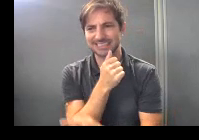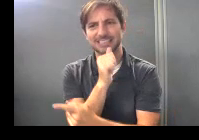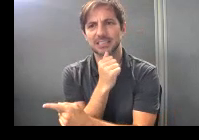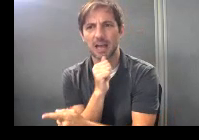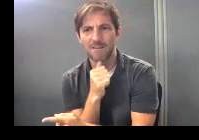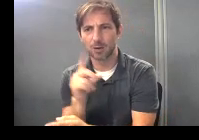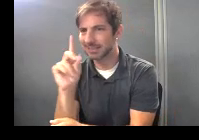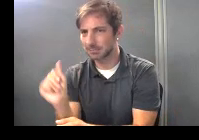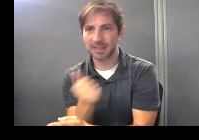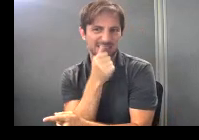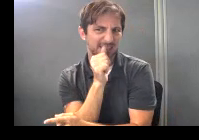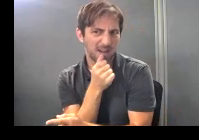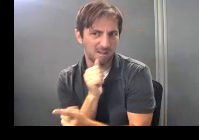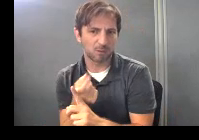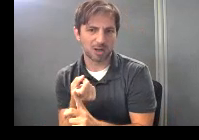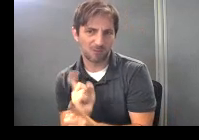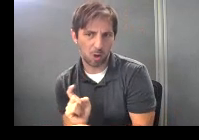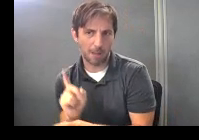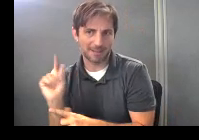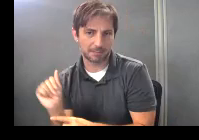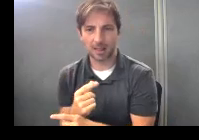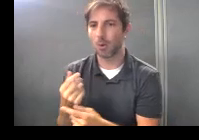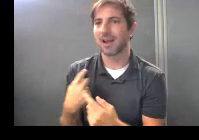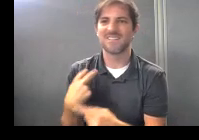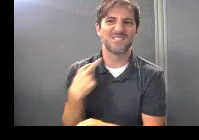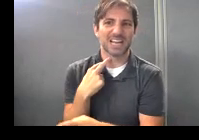THAT'S STIGMATIZING AND YOU DON'T KNOW IF THEY ARE SUFFERING.